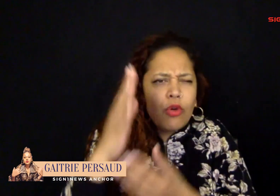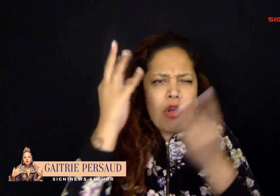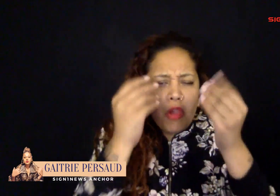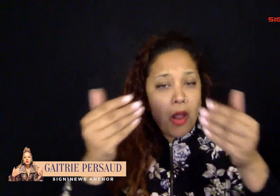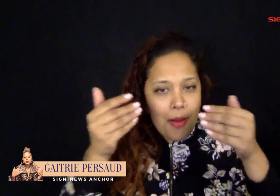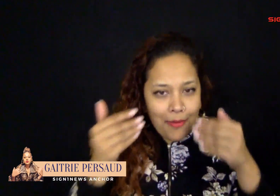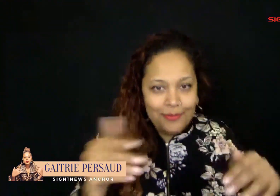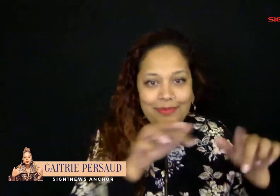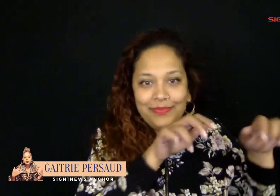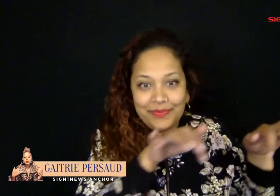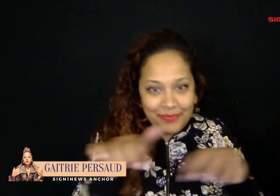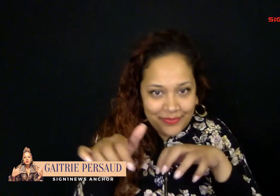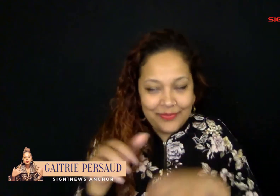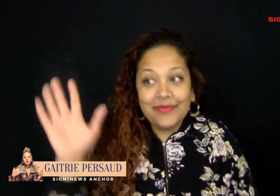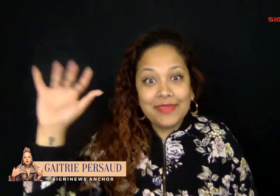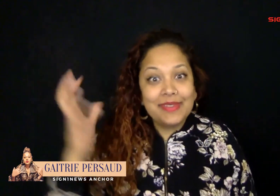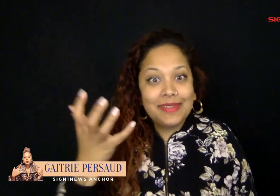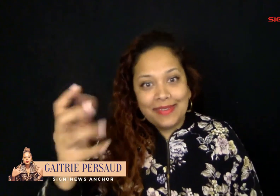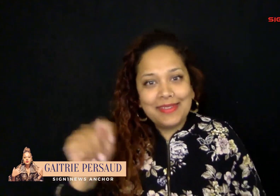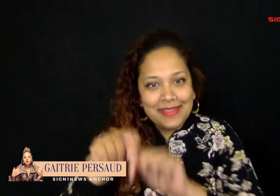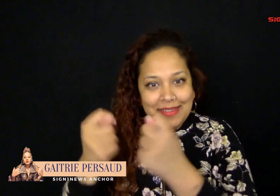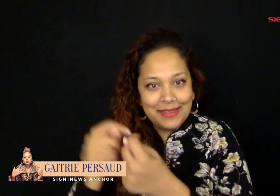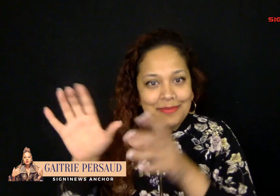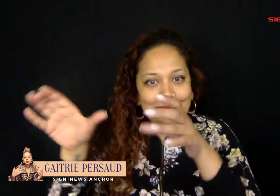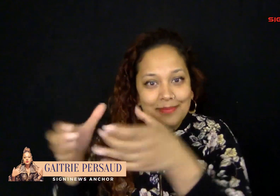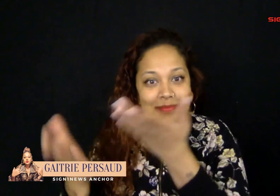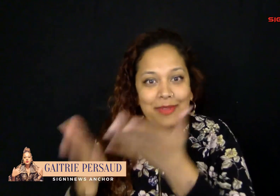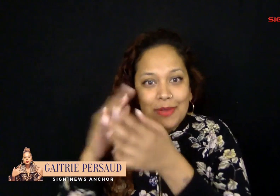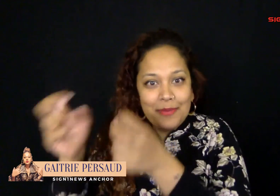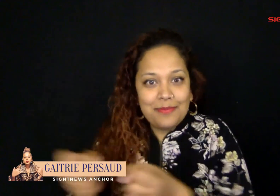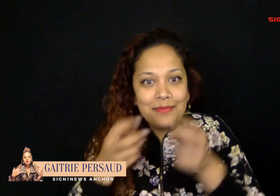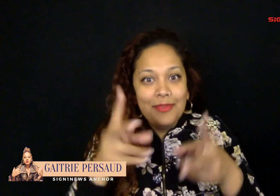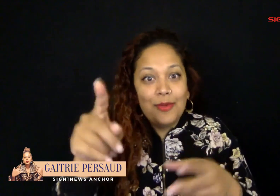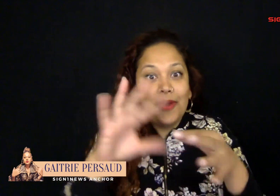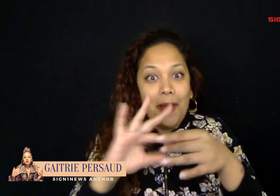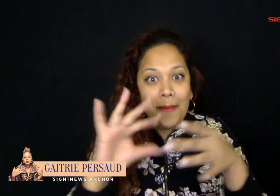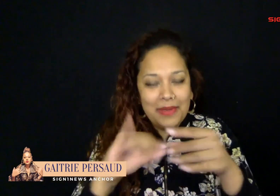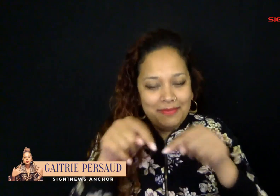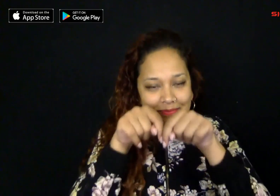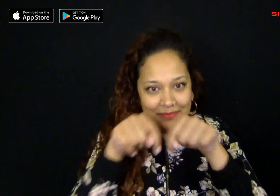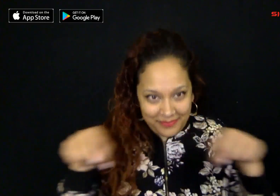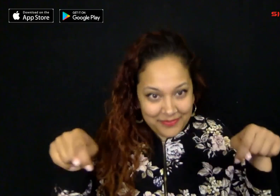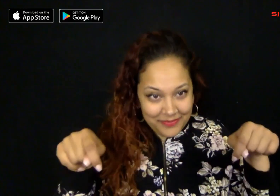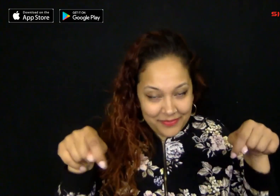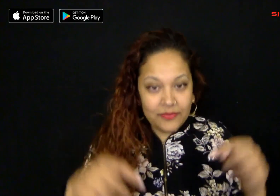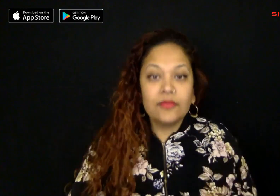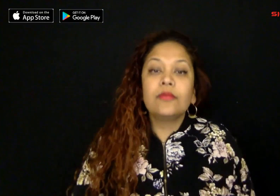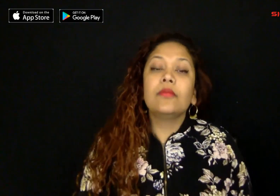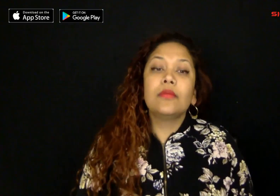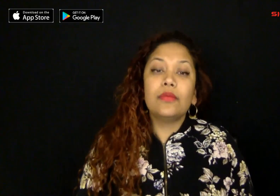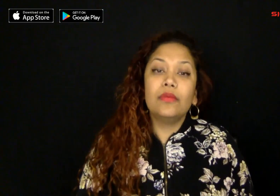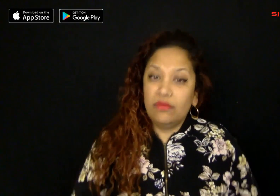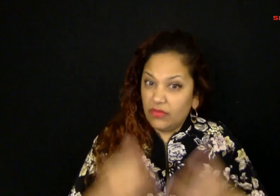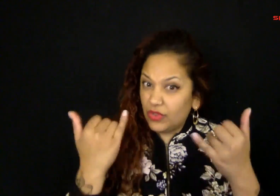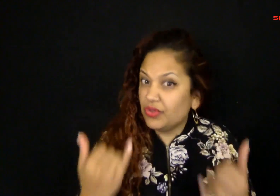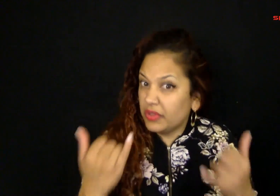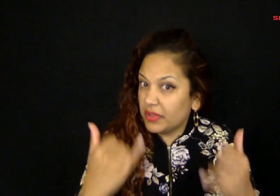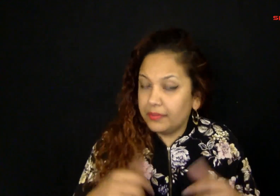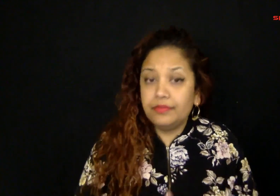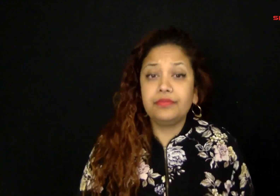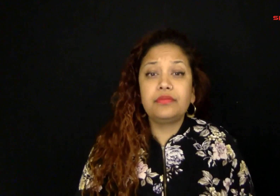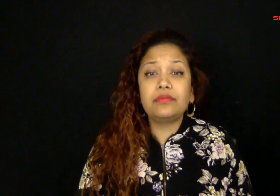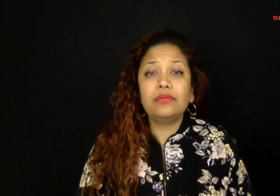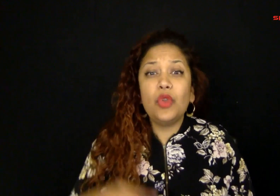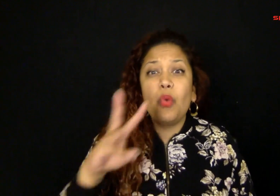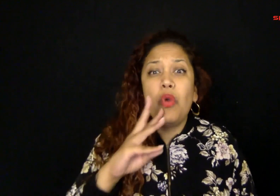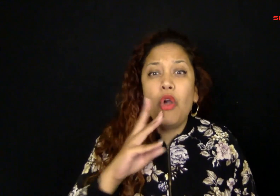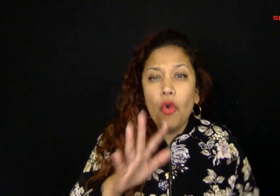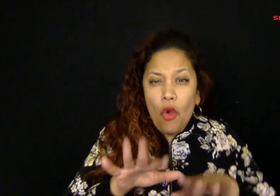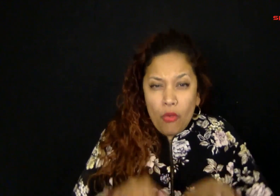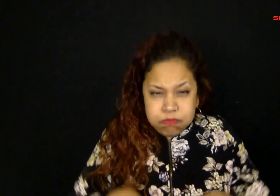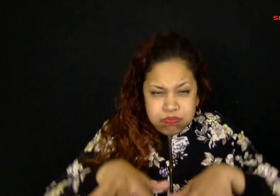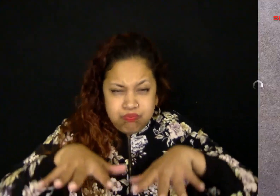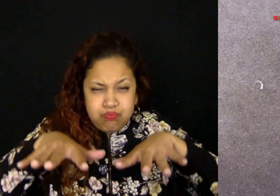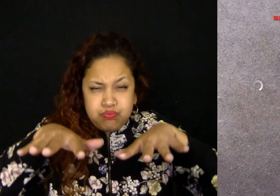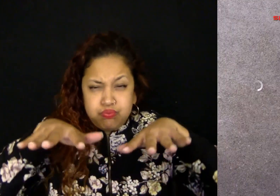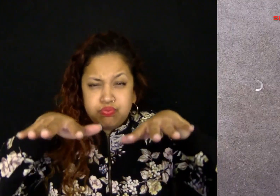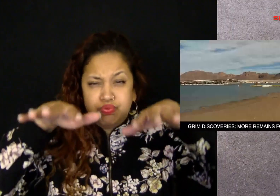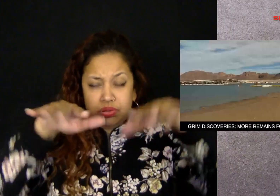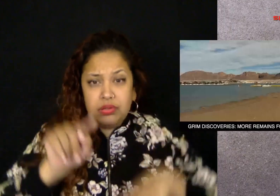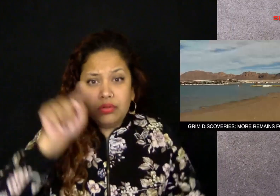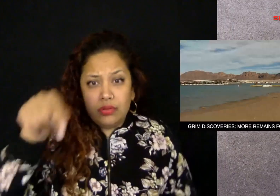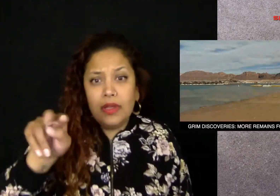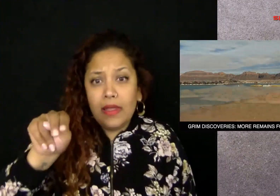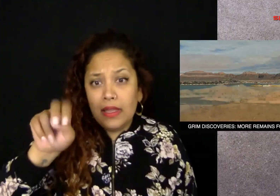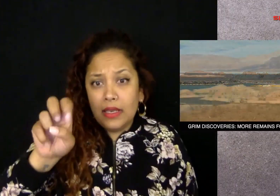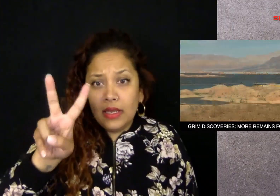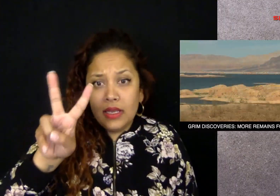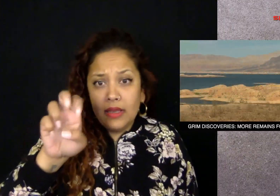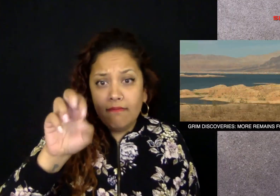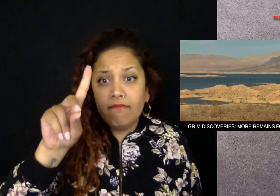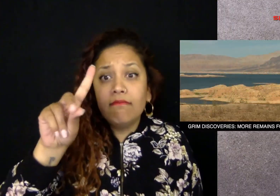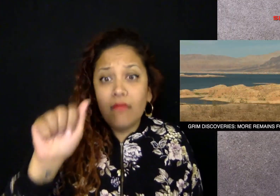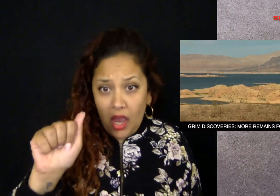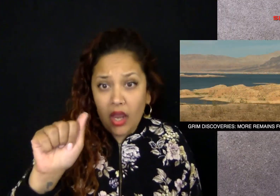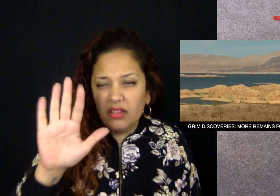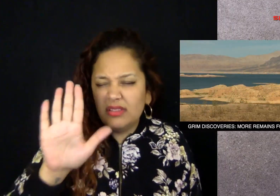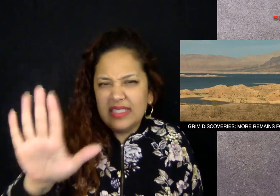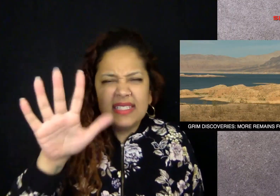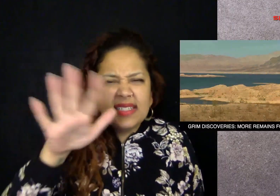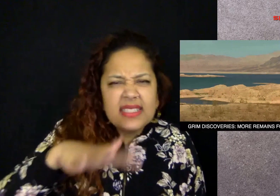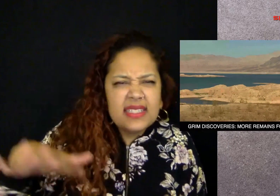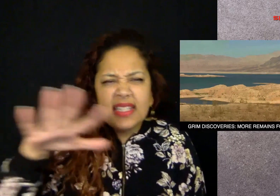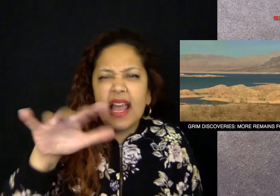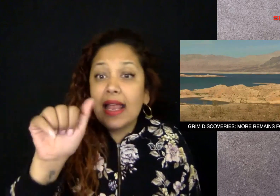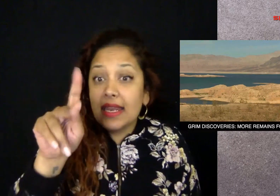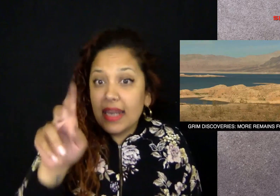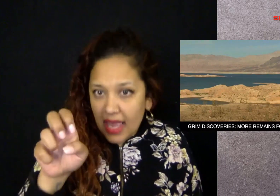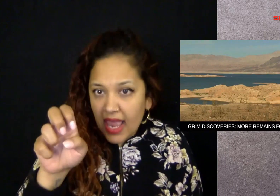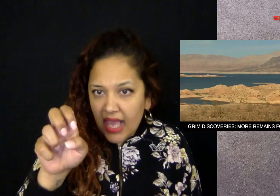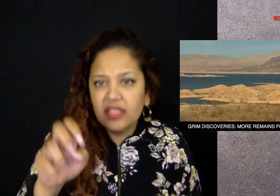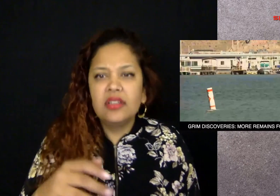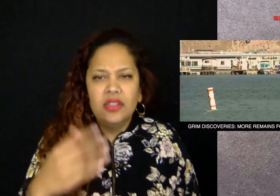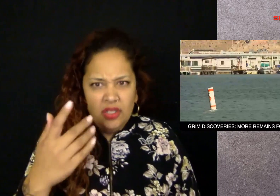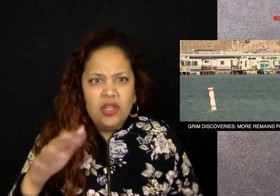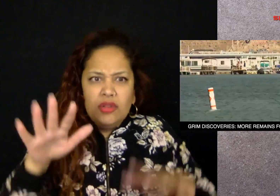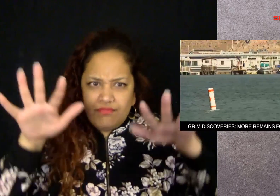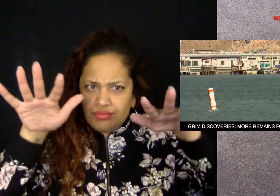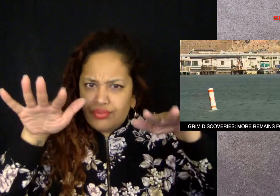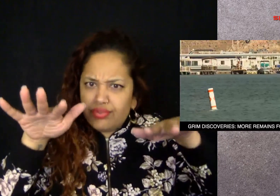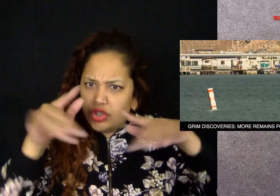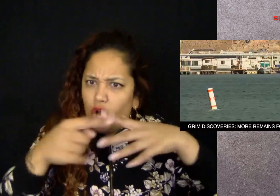we may add it at the bottom of the screen